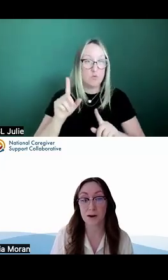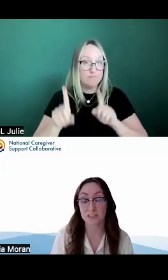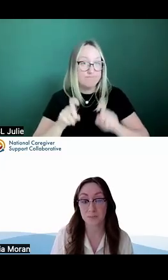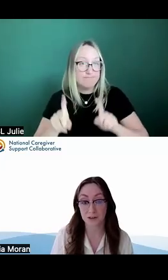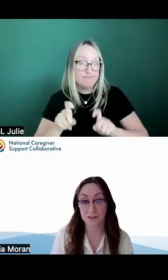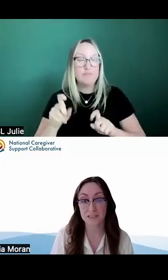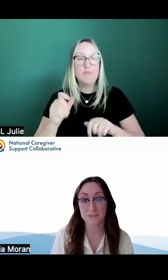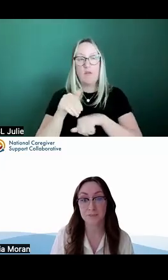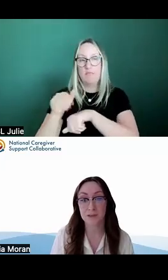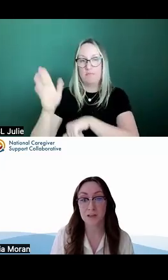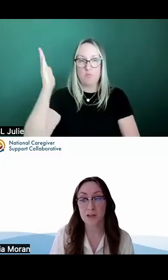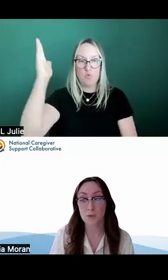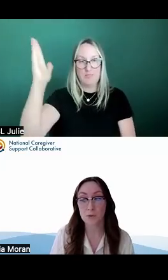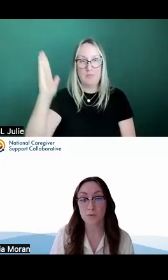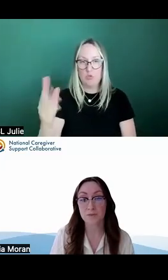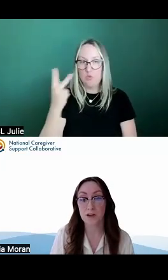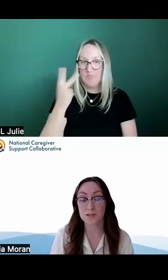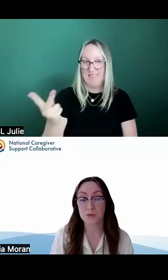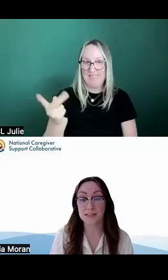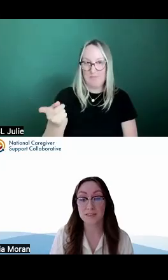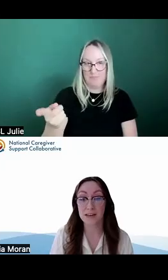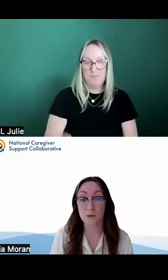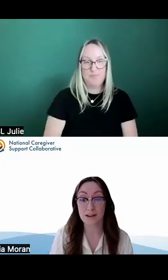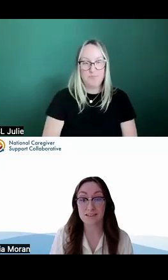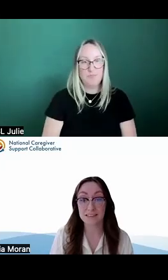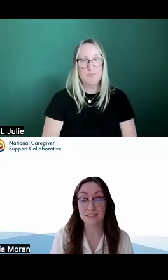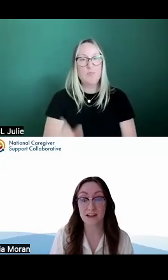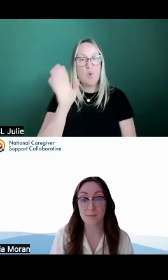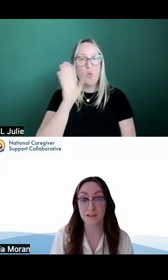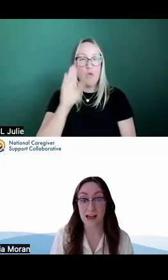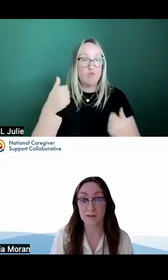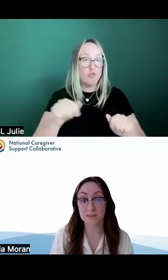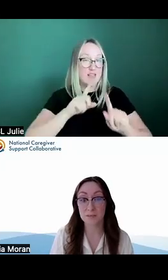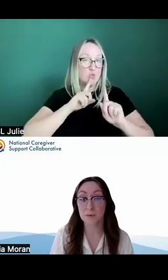our speakers. We will respond to as many questions as time allows,